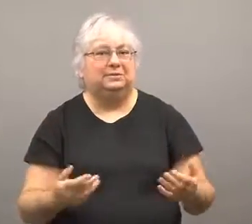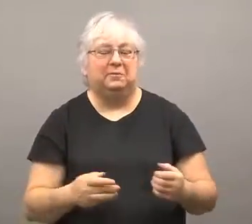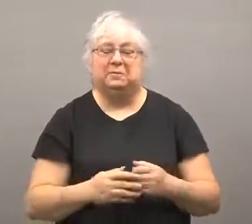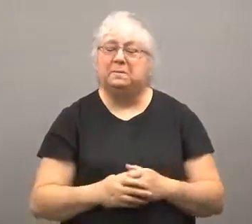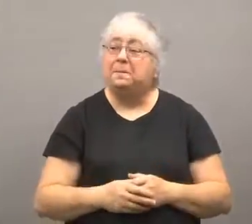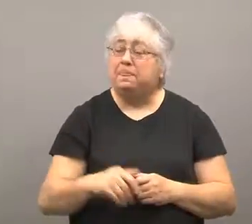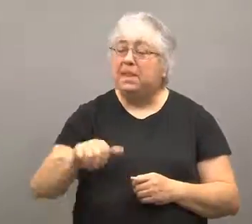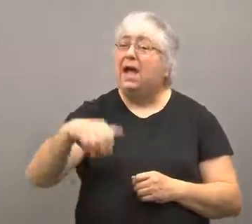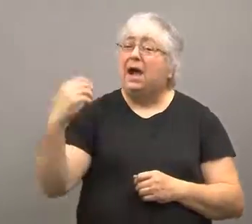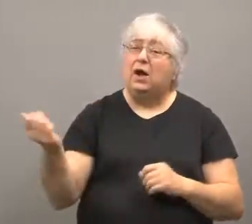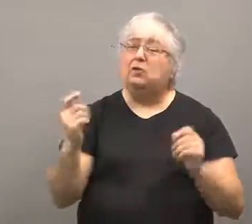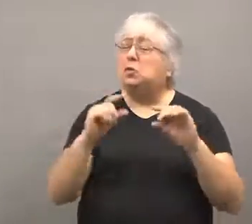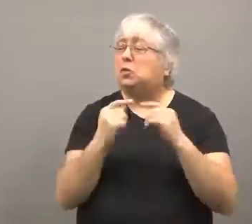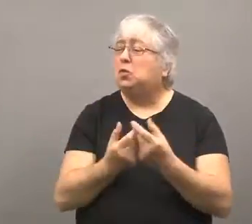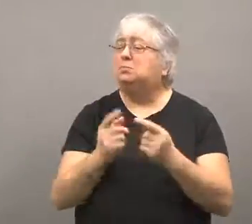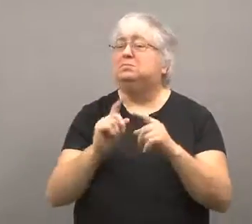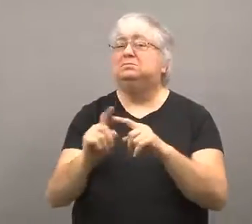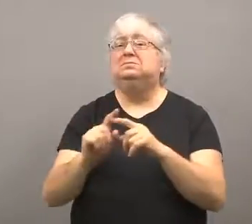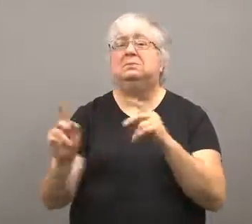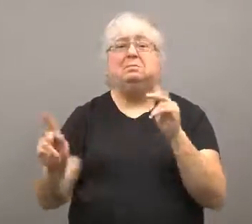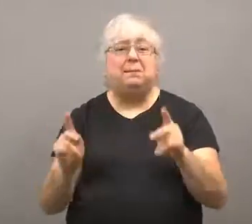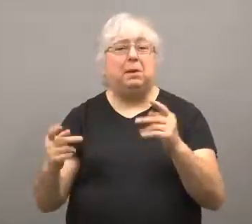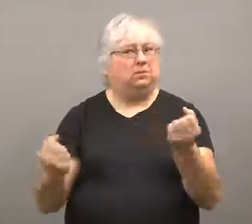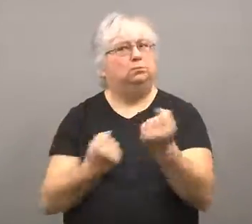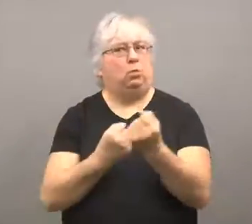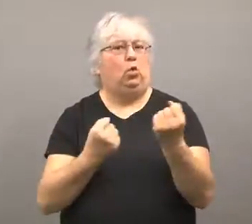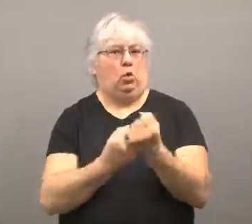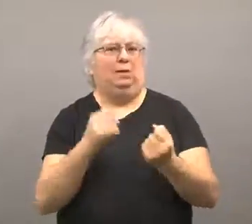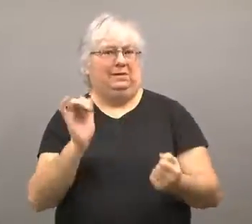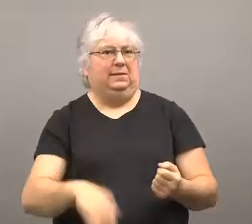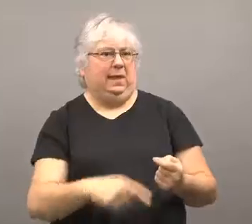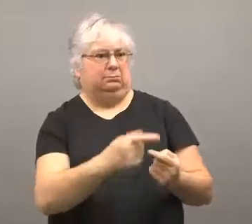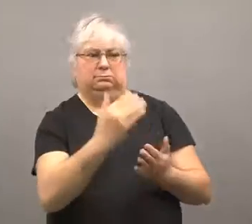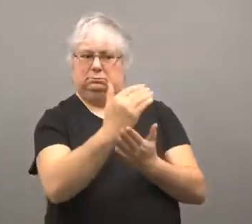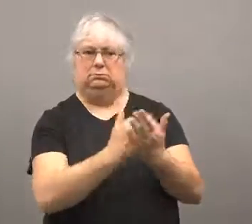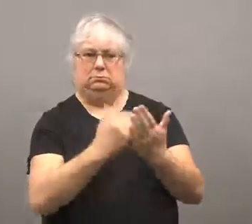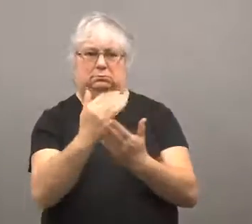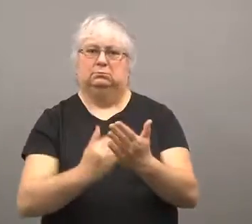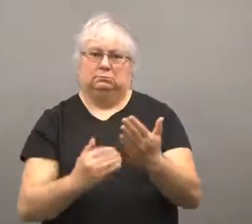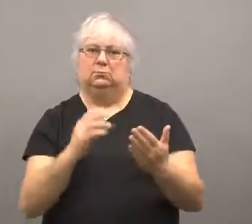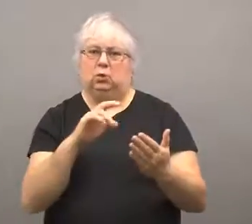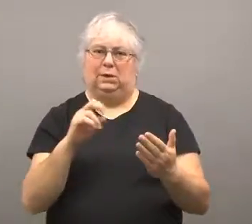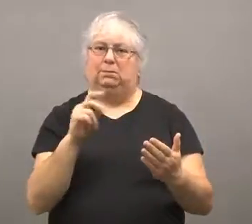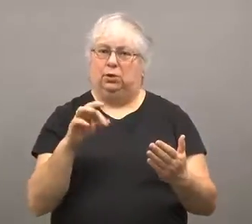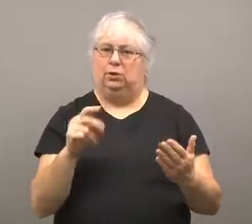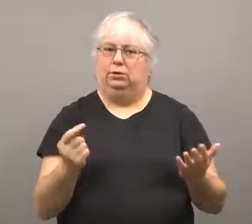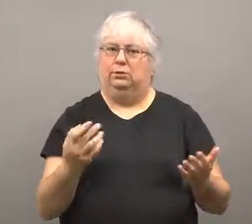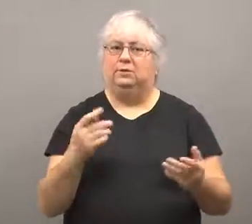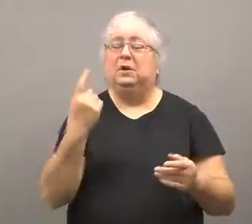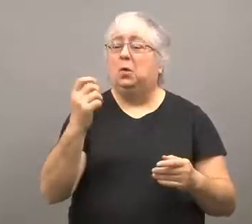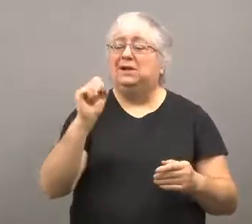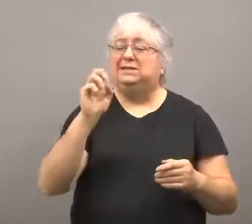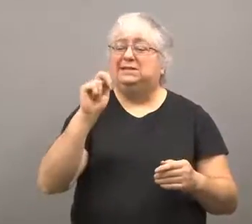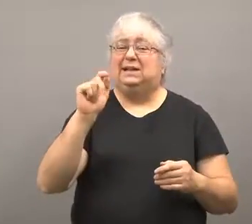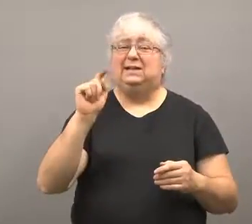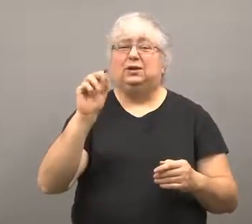Other groups and individuals agreed with the report's conclusions.